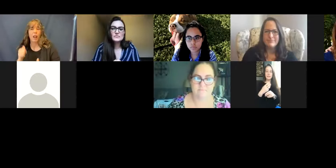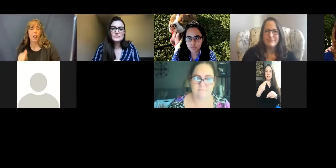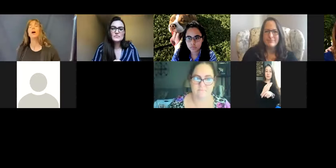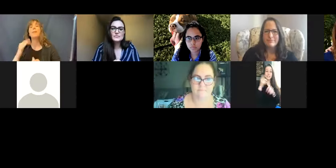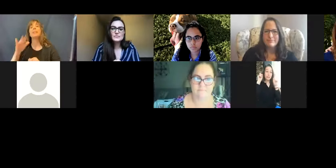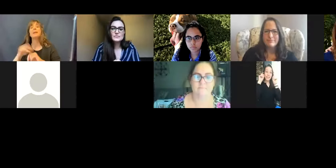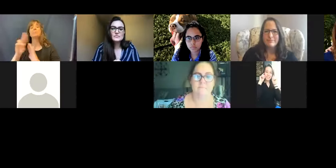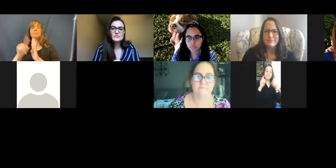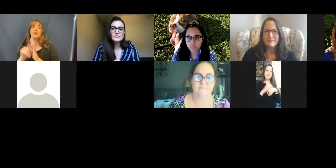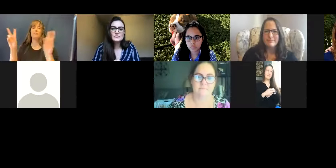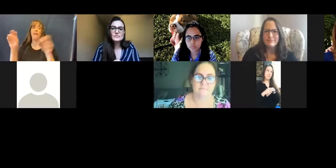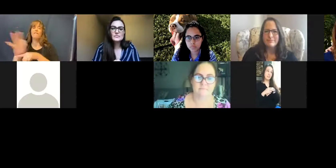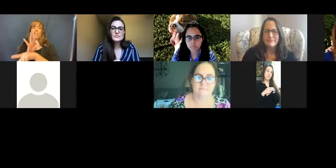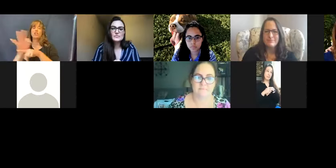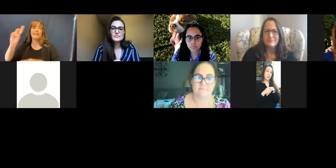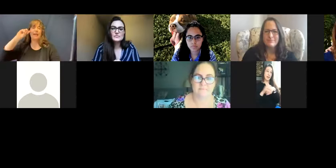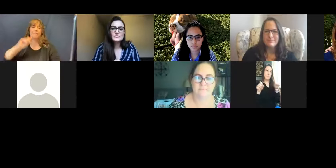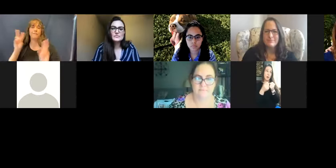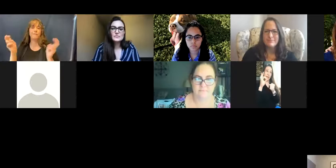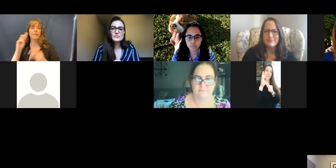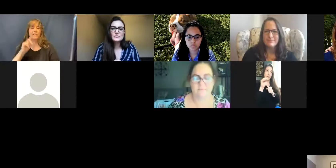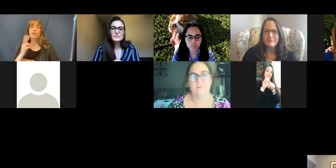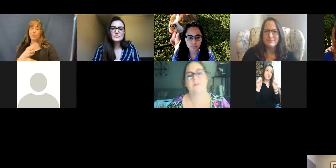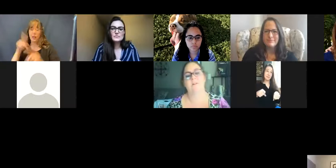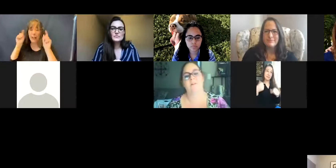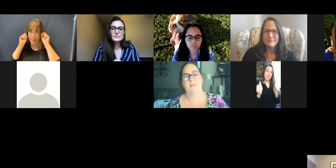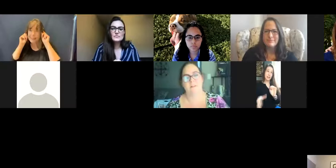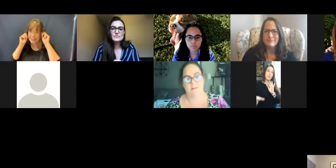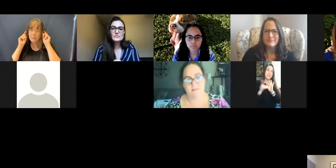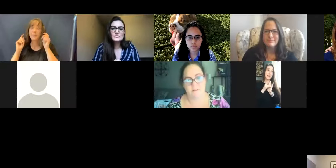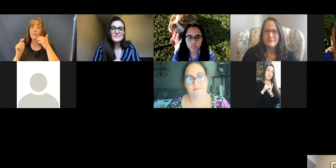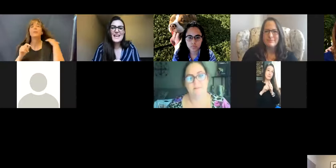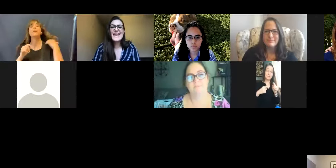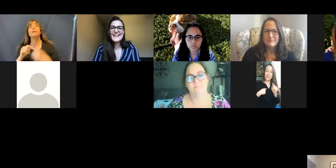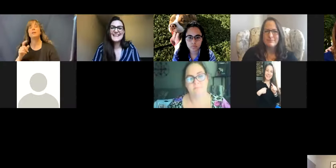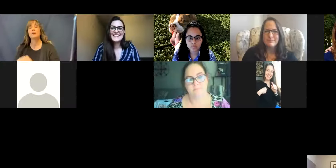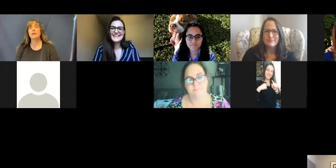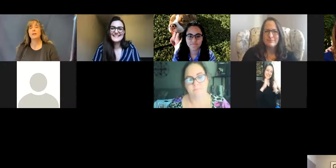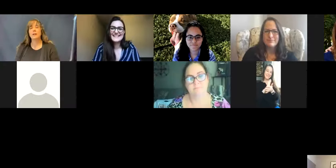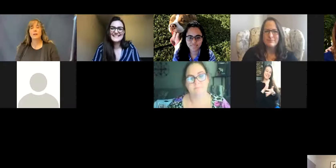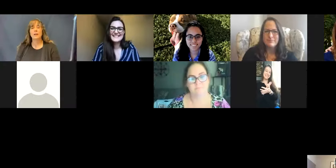profoundly Deaf. I used hearing aids. I broke FM systems when they tried to attach them to me in school when